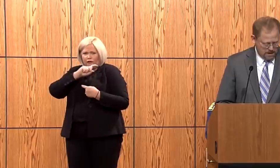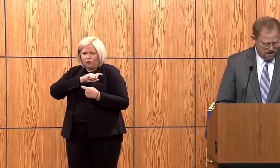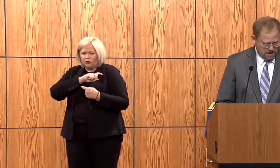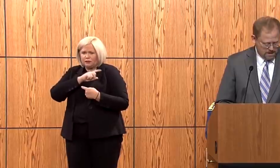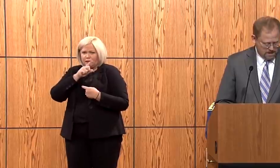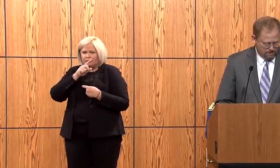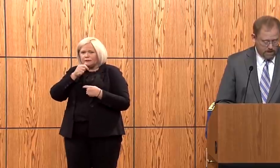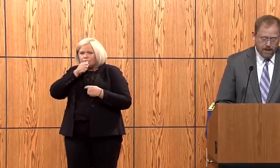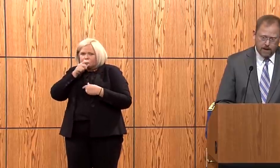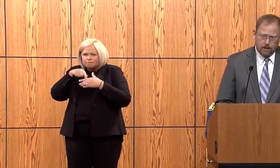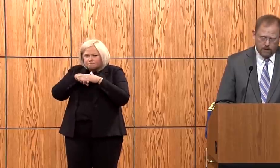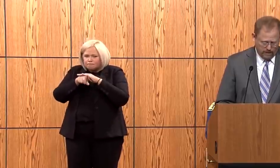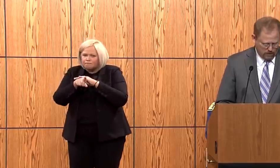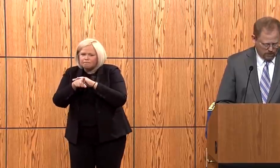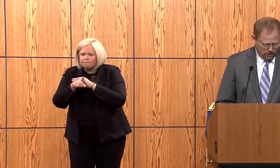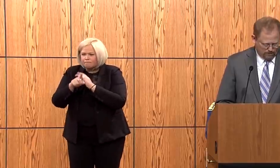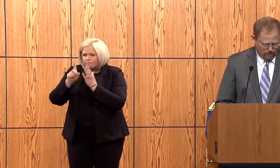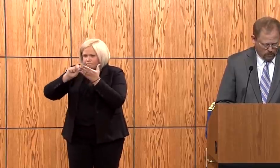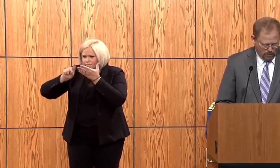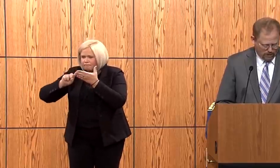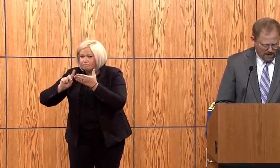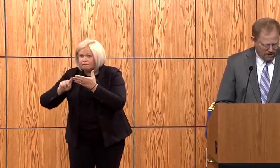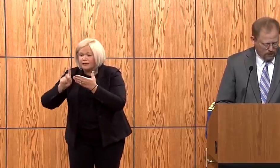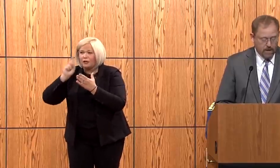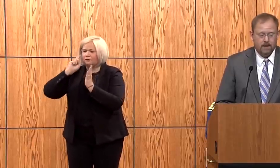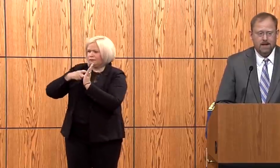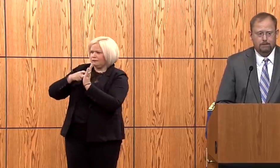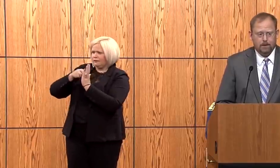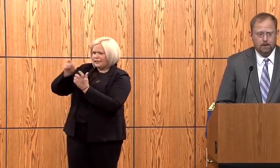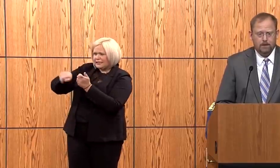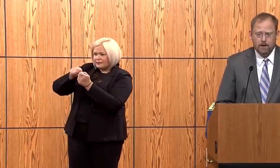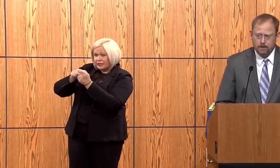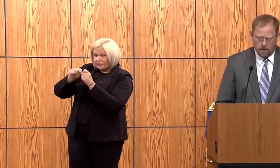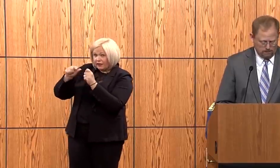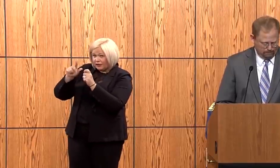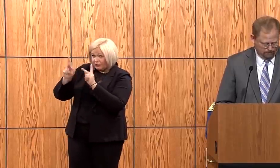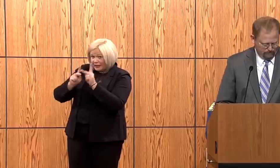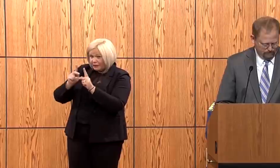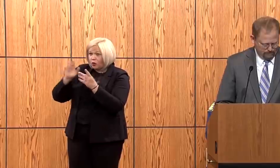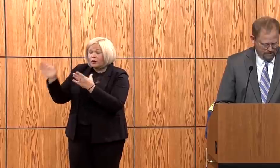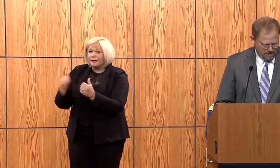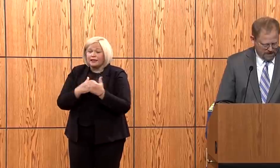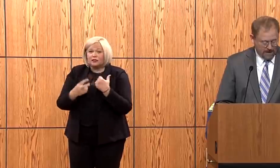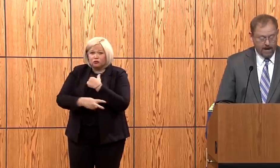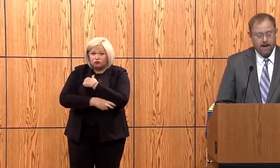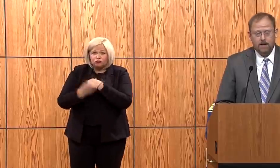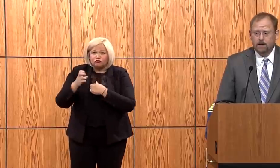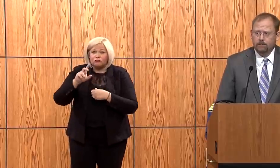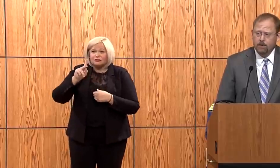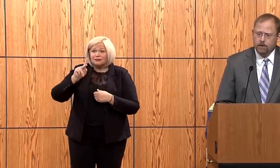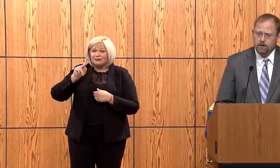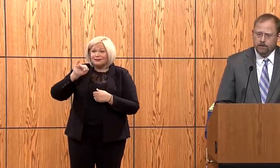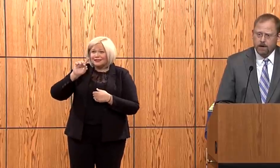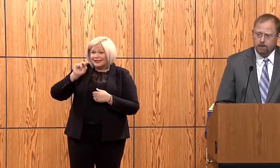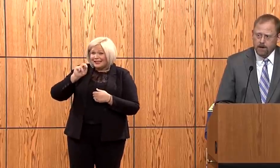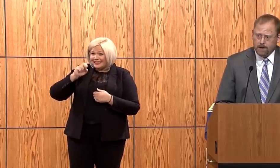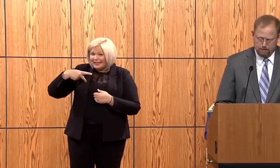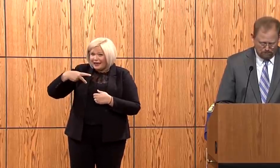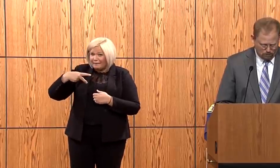THROUGH CONFIDENTIAL SOURCES, UNDERCOVER AGENTS, AND CLAN UNDERCOVER AGENTS, AND CLAN CLANDESTINE RECORDINGS,